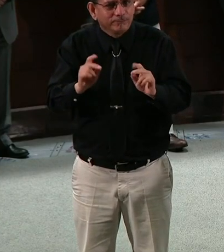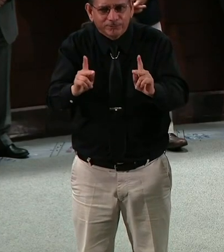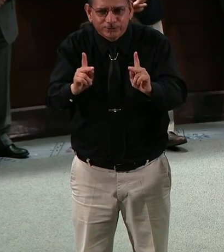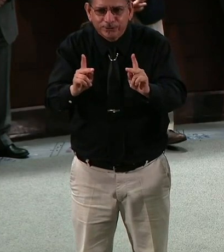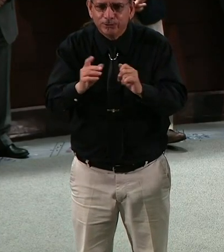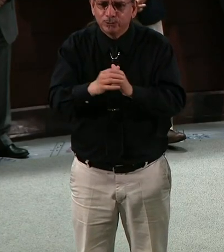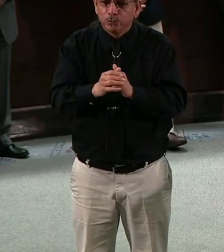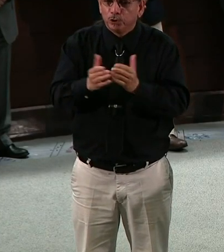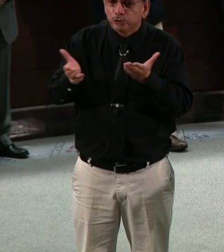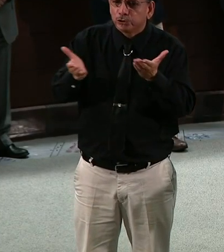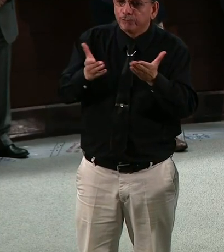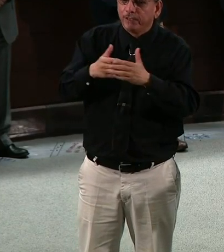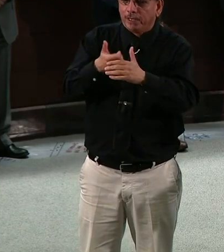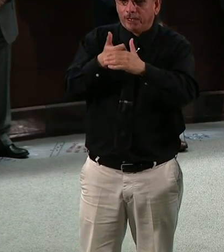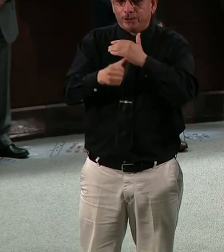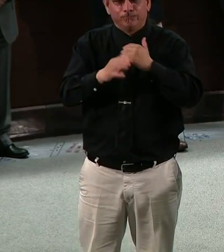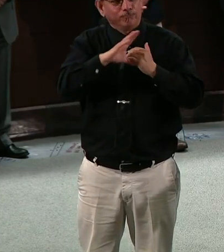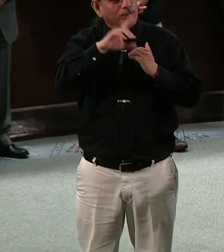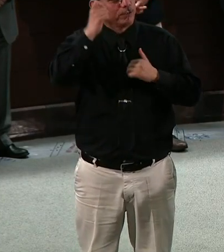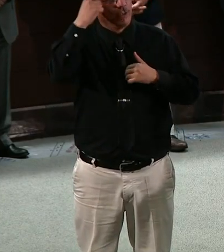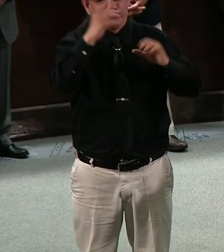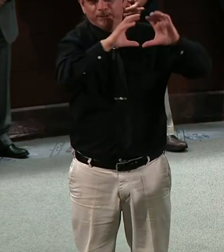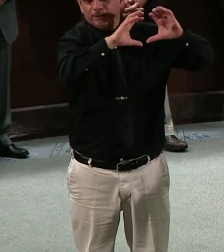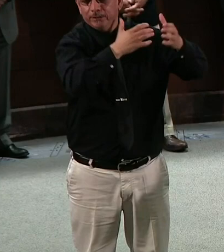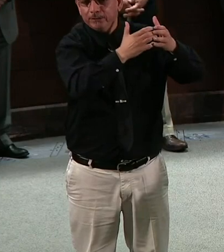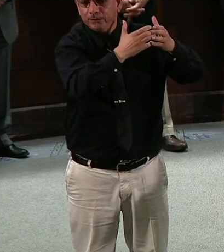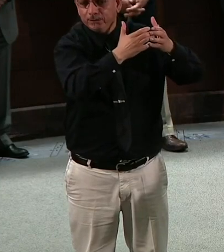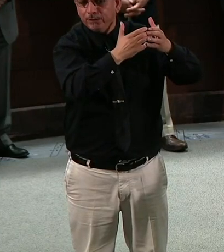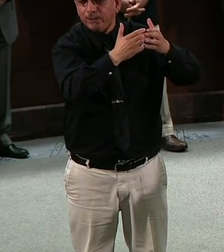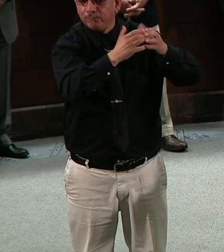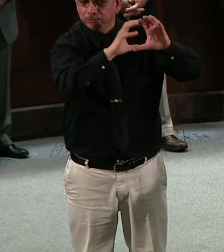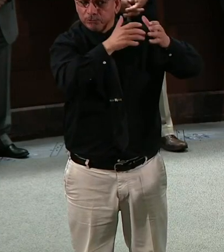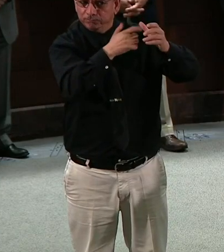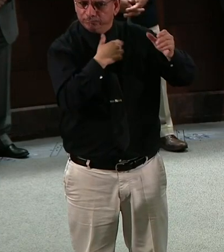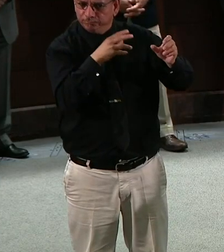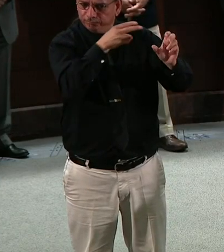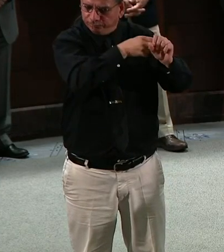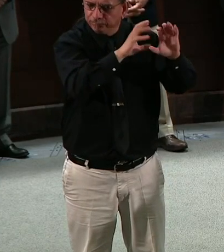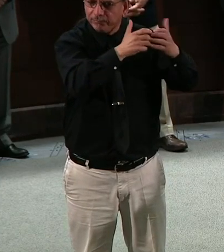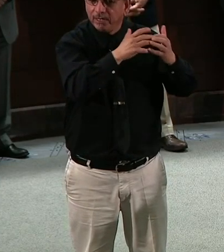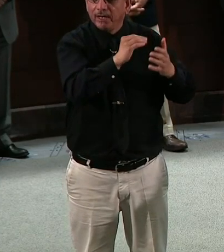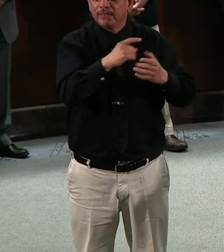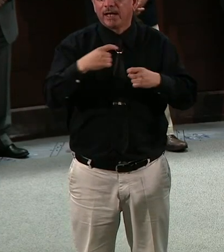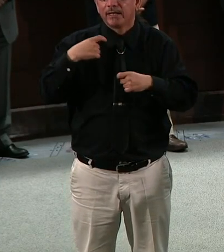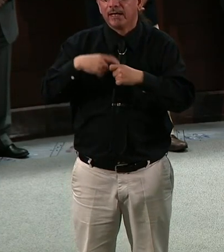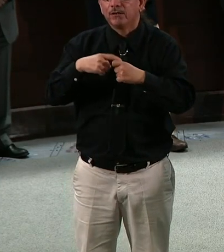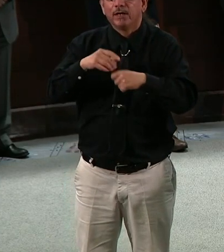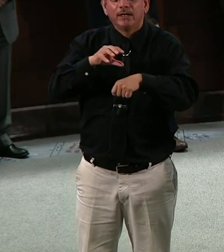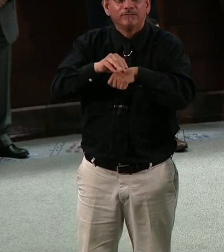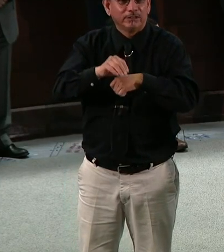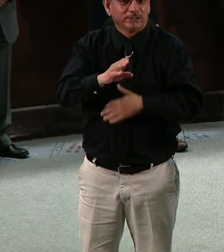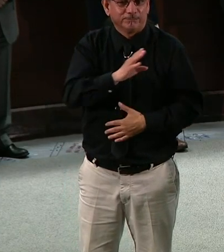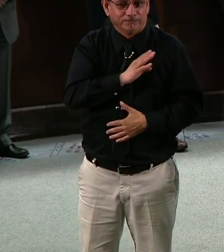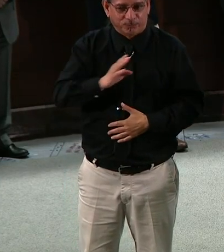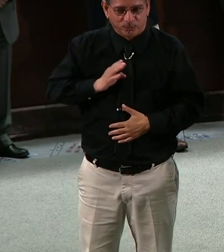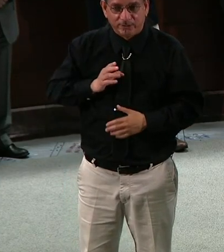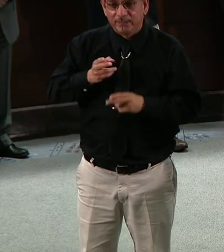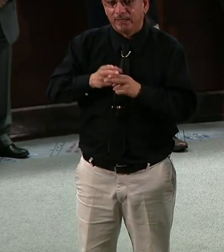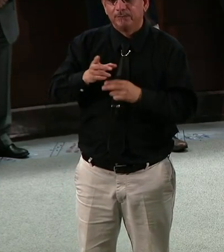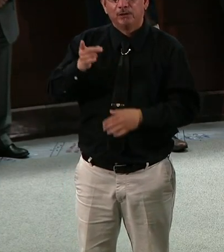A I STARTED THIS AT THE GUYS HAVE LOWER HELLO TO THE HE MAY.